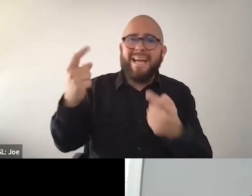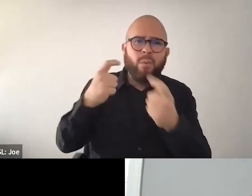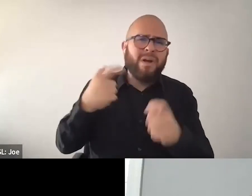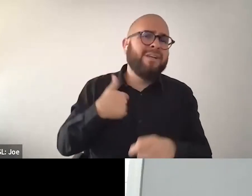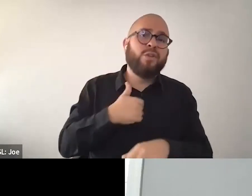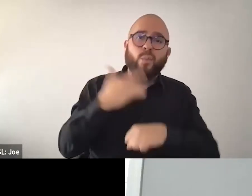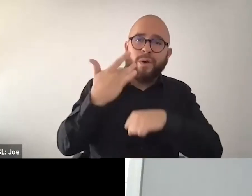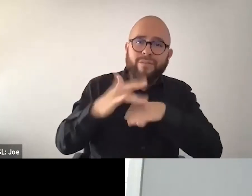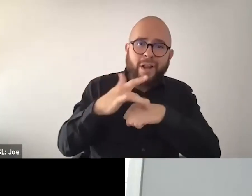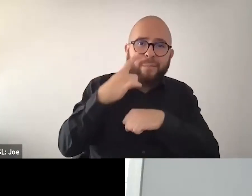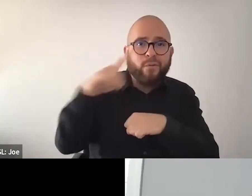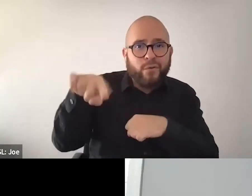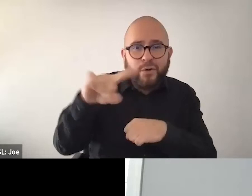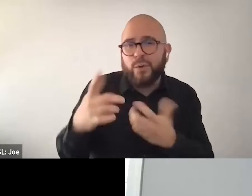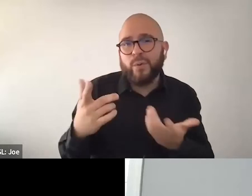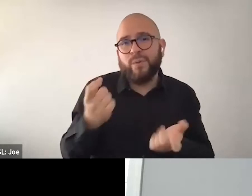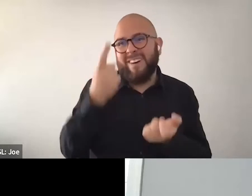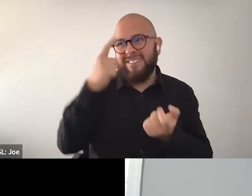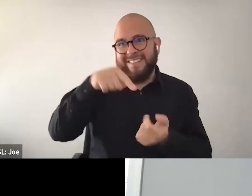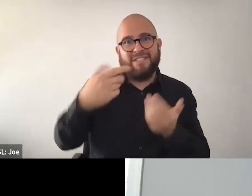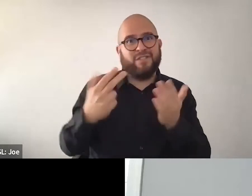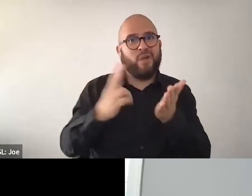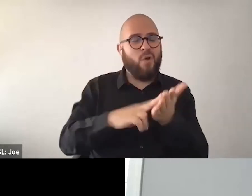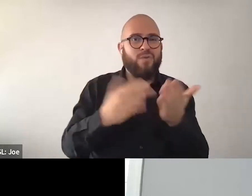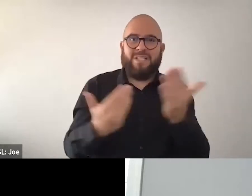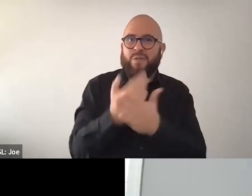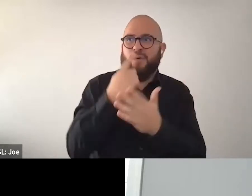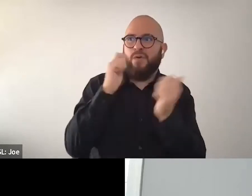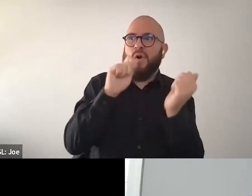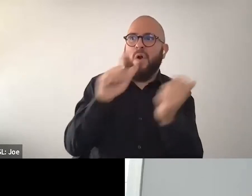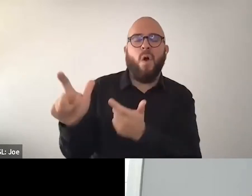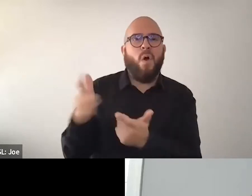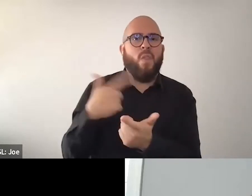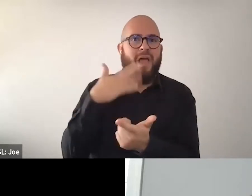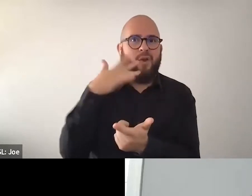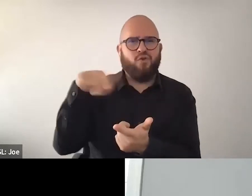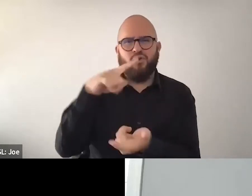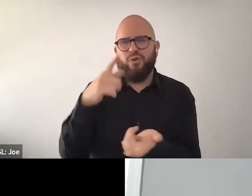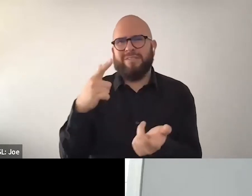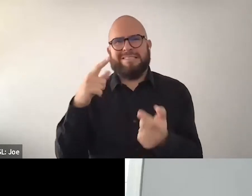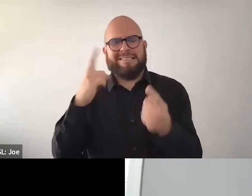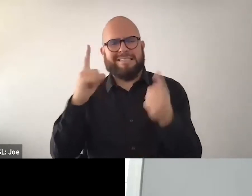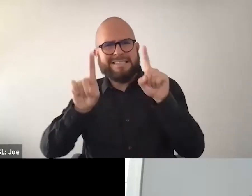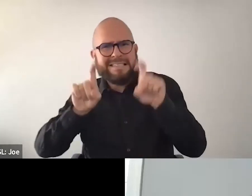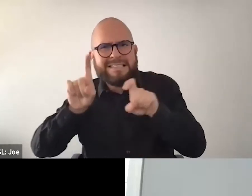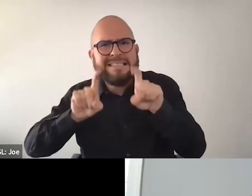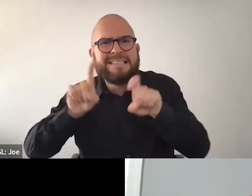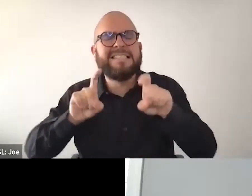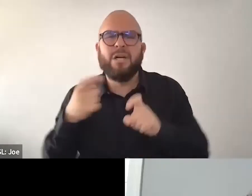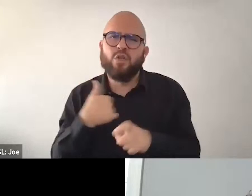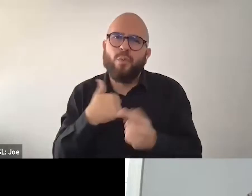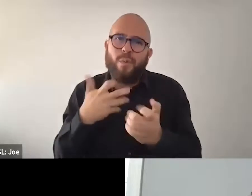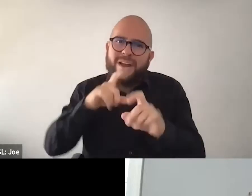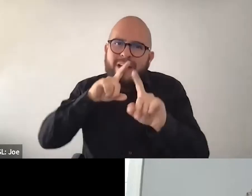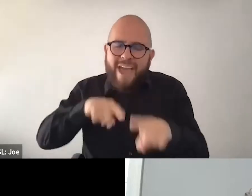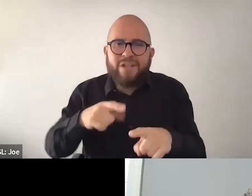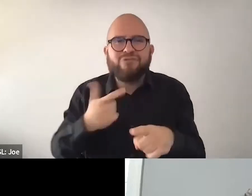It's a new contract for everyone. I know people have questions and we're more than happy to answer it. We wanna get as many people educated on the new structure